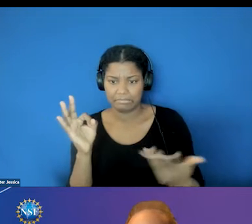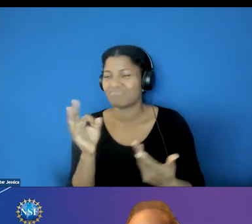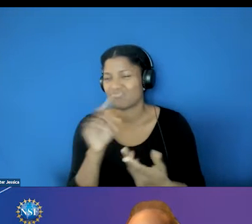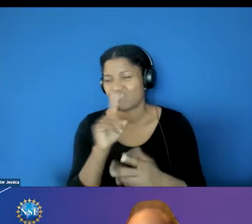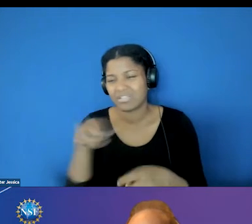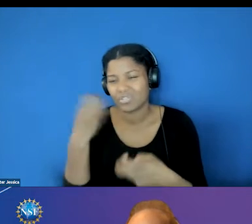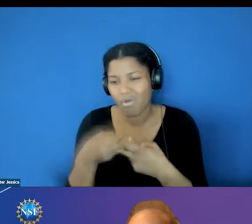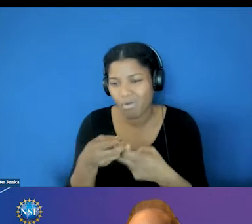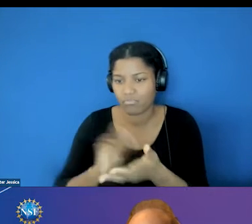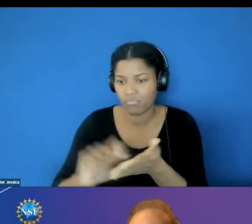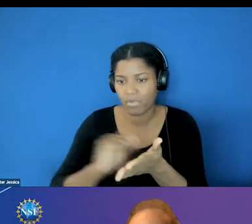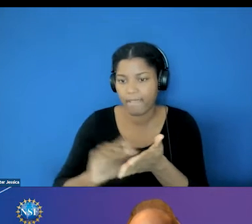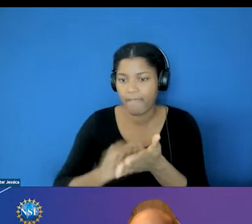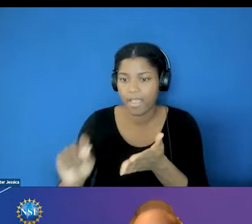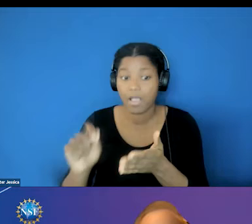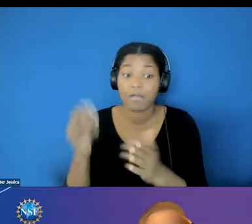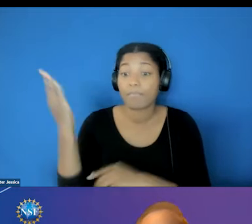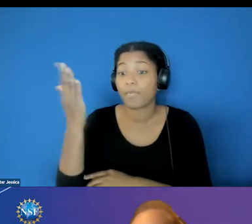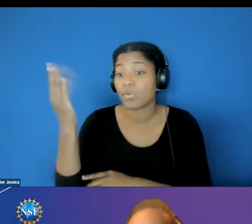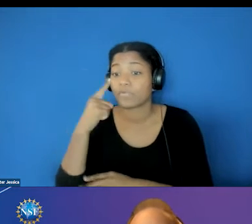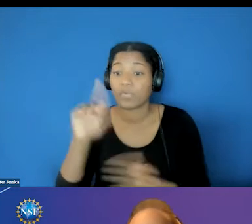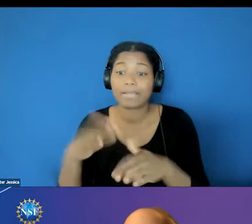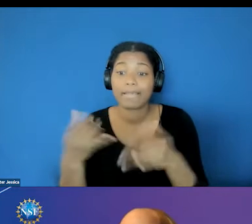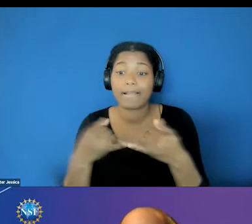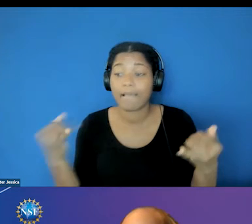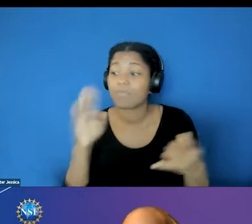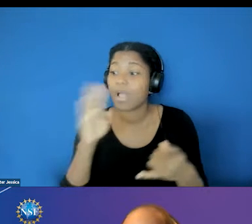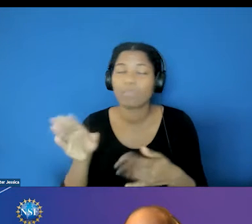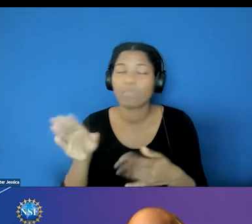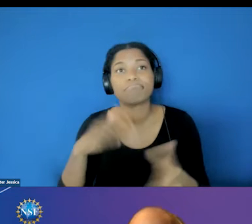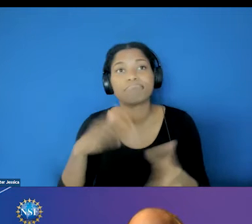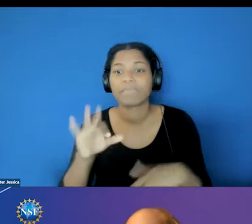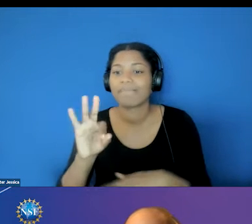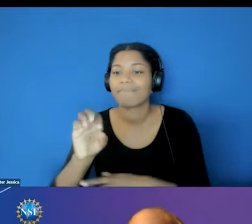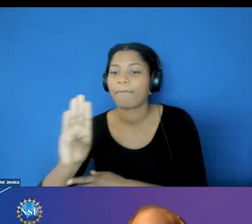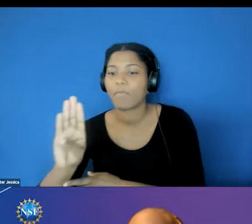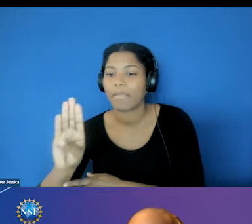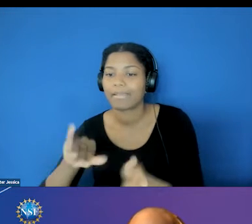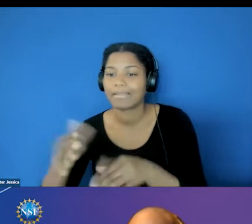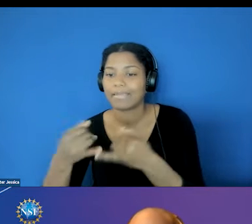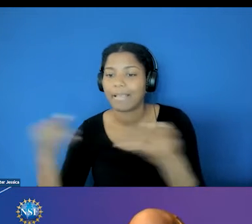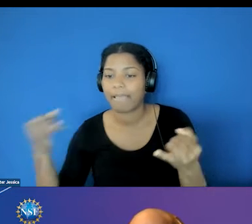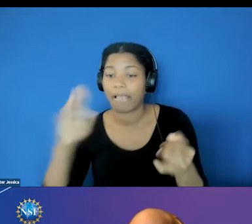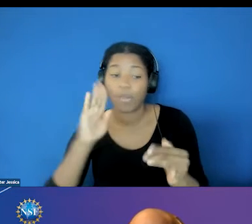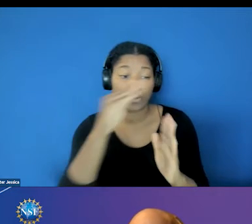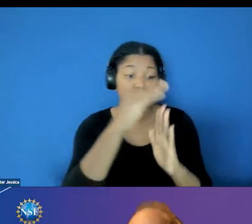for this upcoming deadline which is February or whatever, deadline it's going to be,